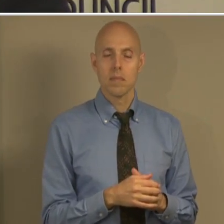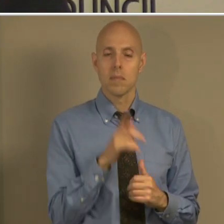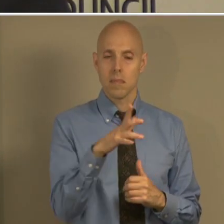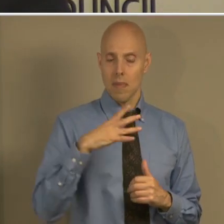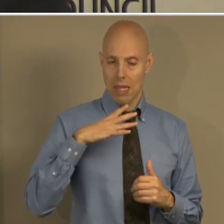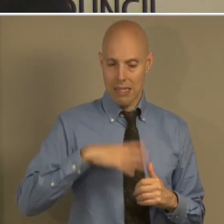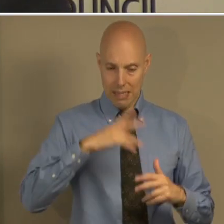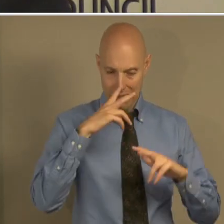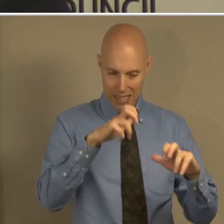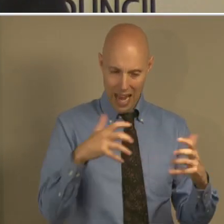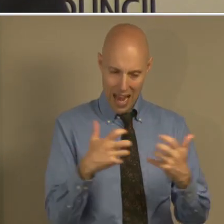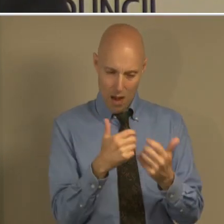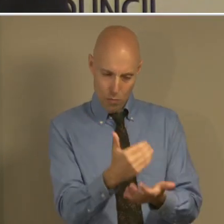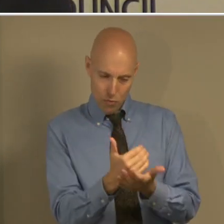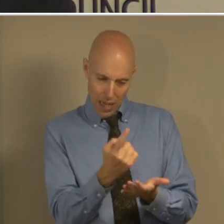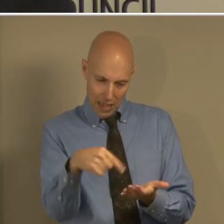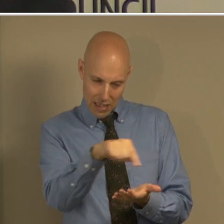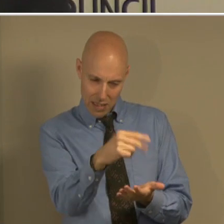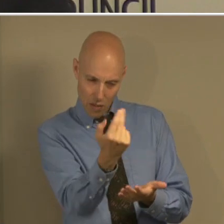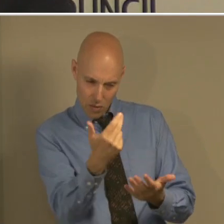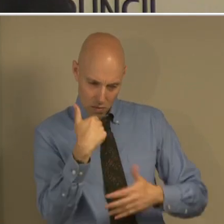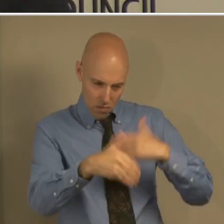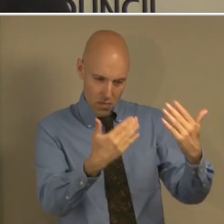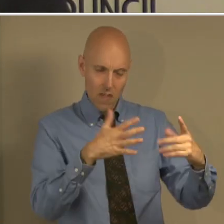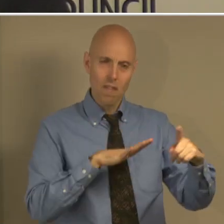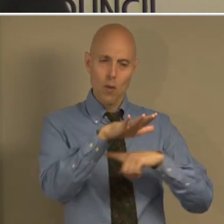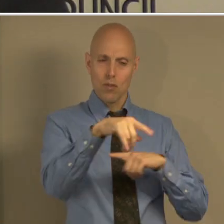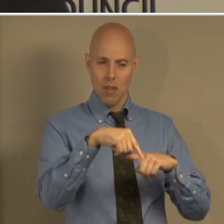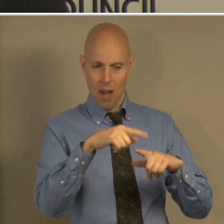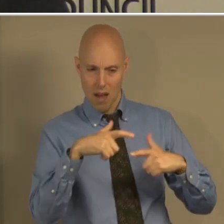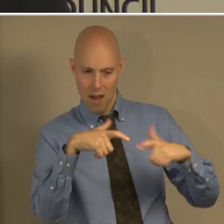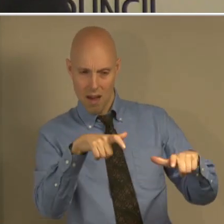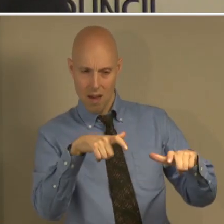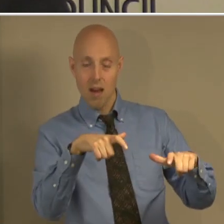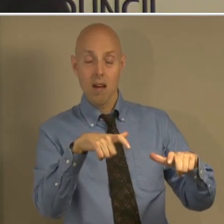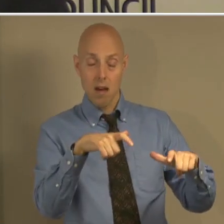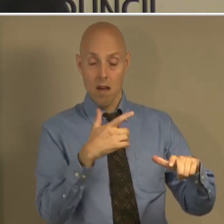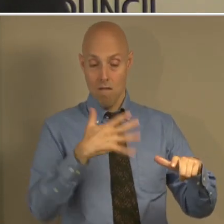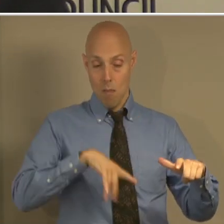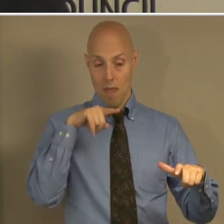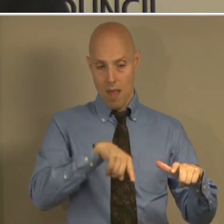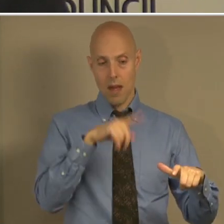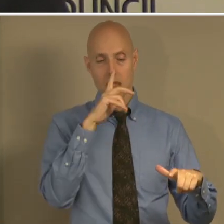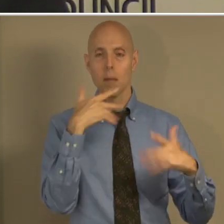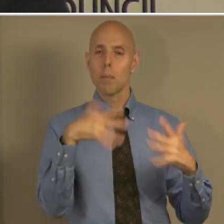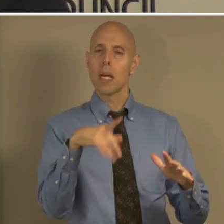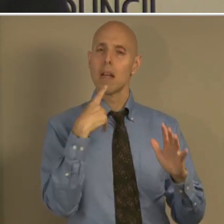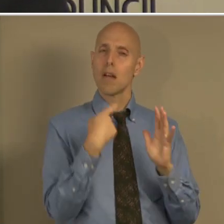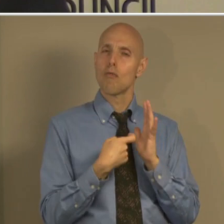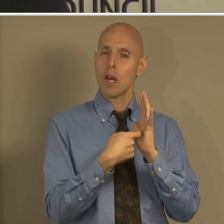and protect these art forms and keep these art forms vibrant for future audiences. So as a result we've outlined recommendations for each company -